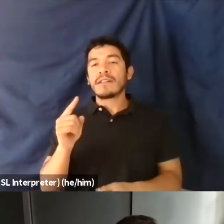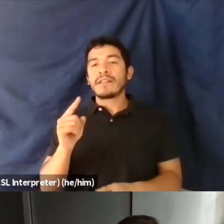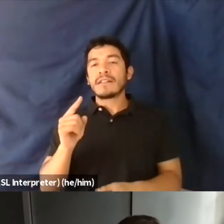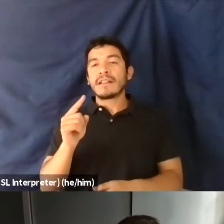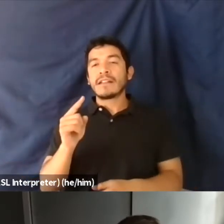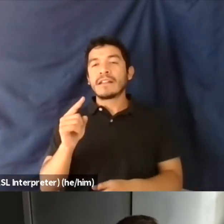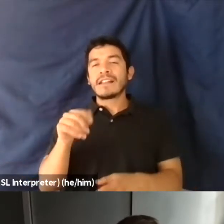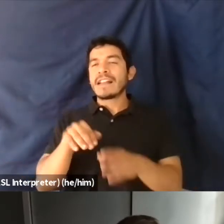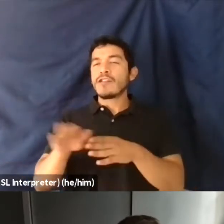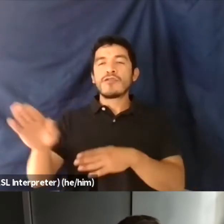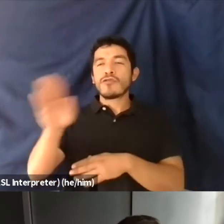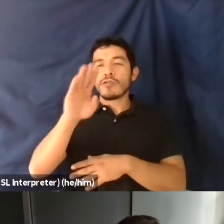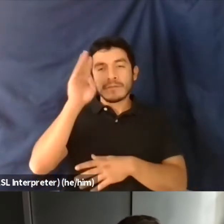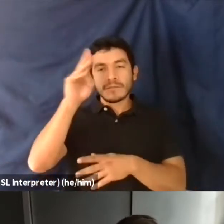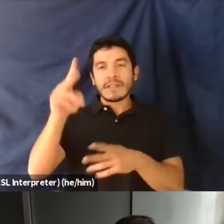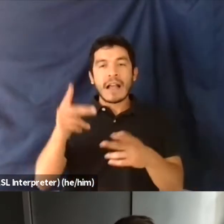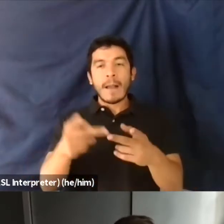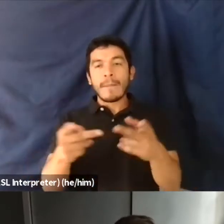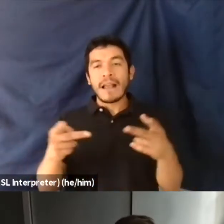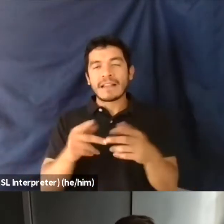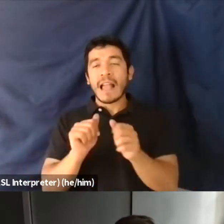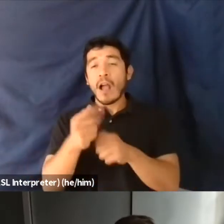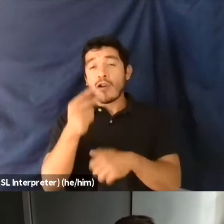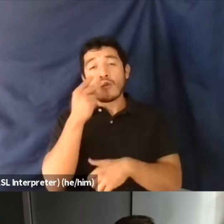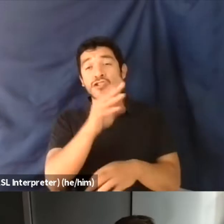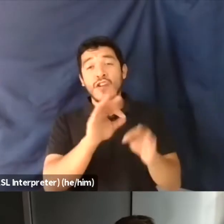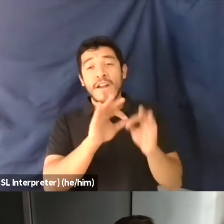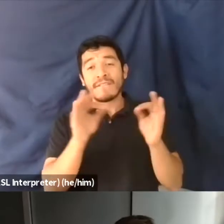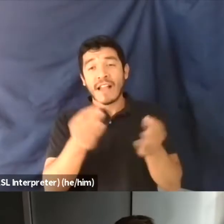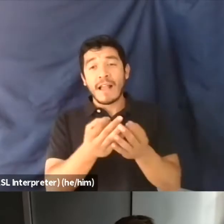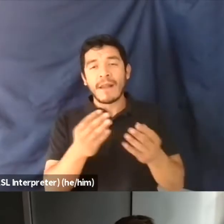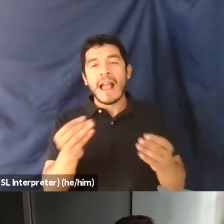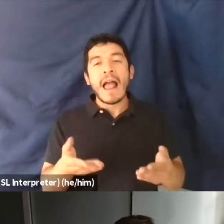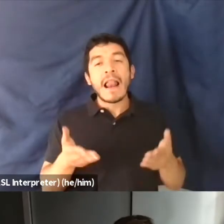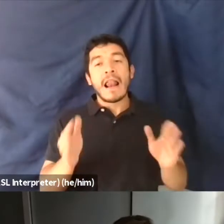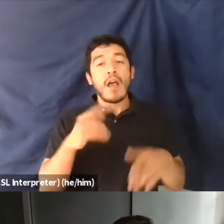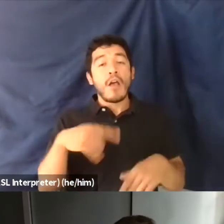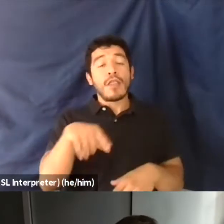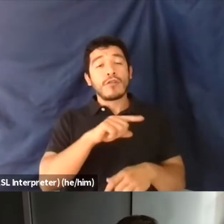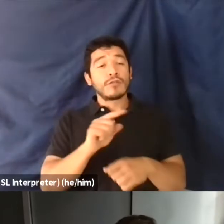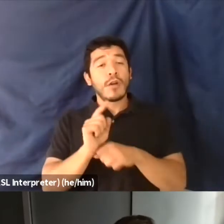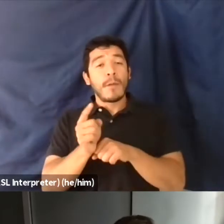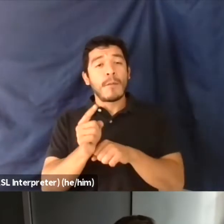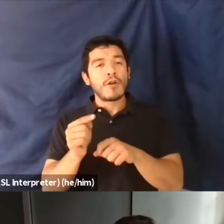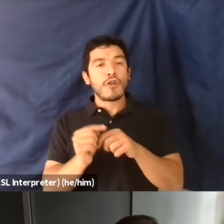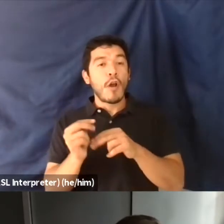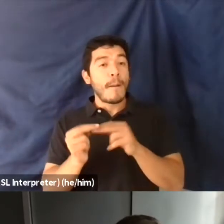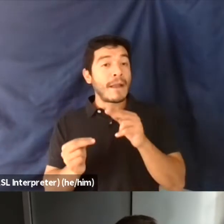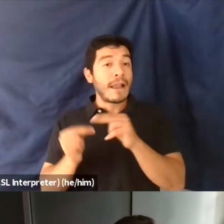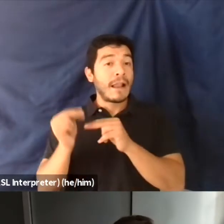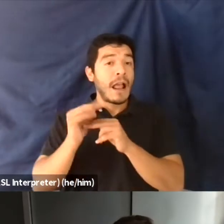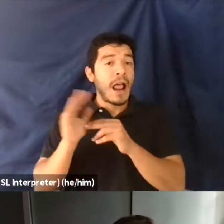and how he sees his family and allowed those moments to build out our world visually, emotionally,